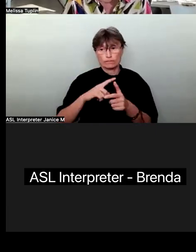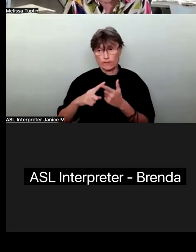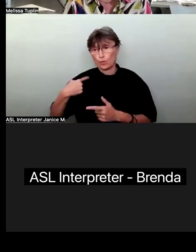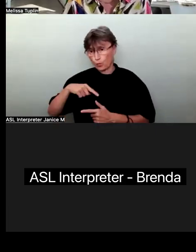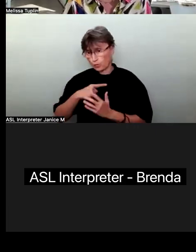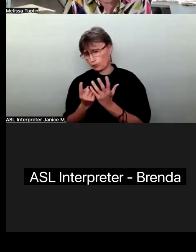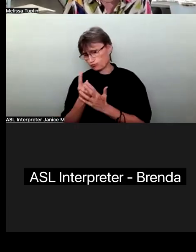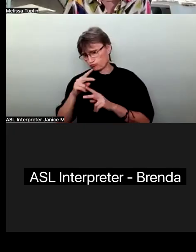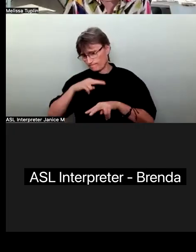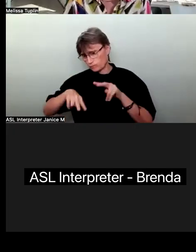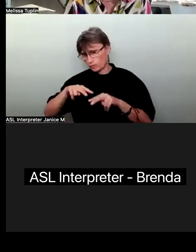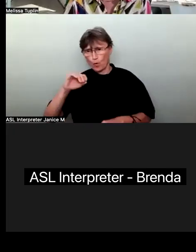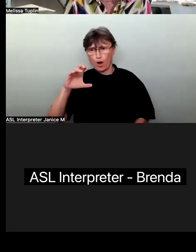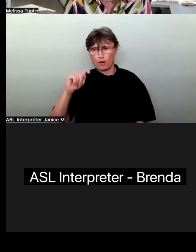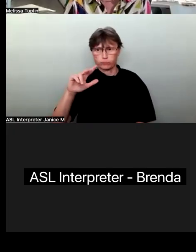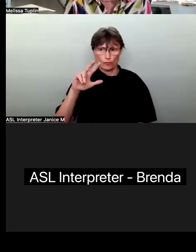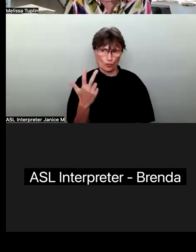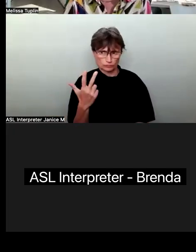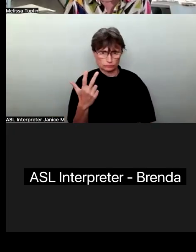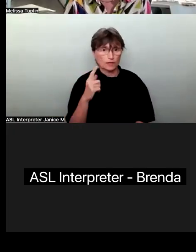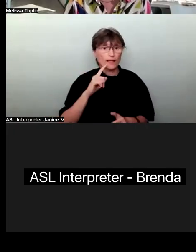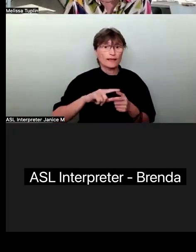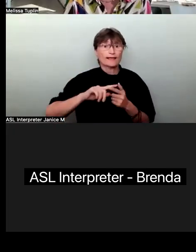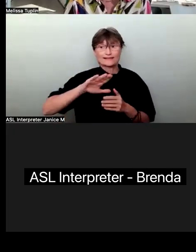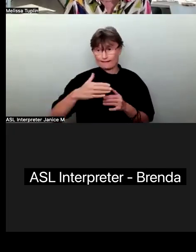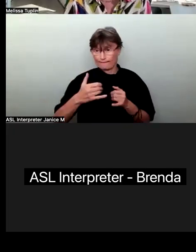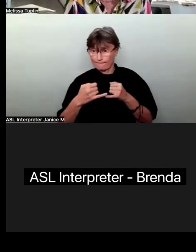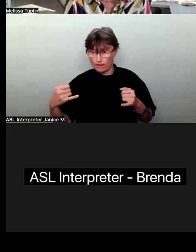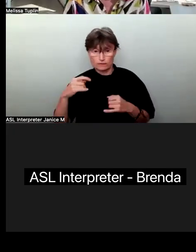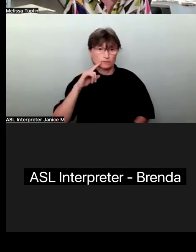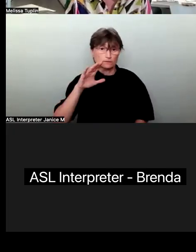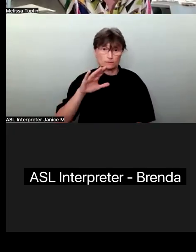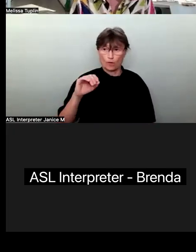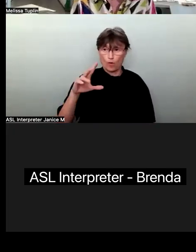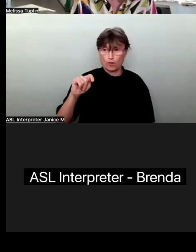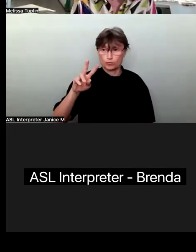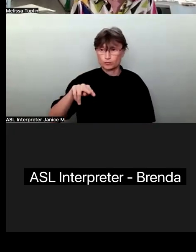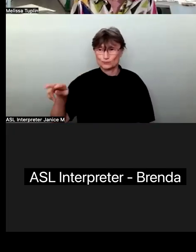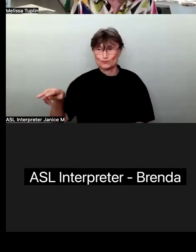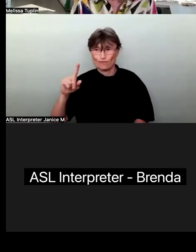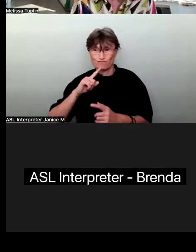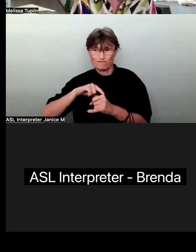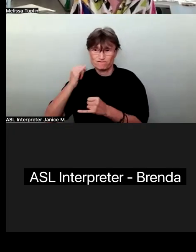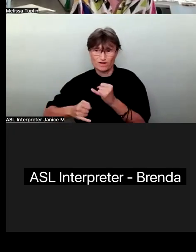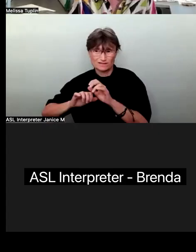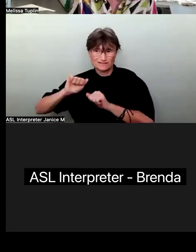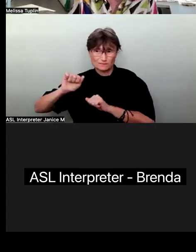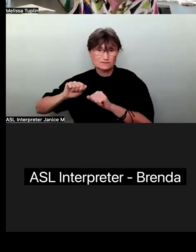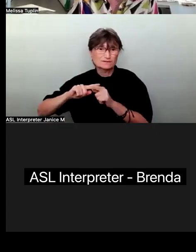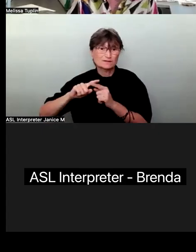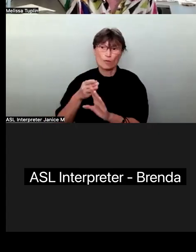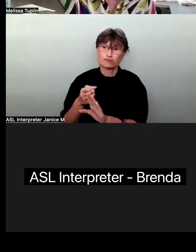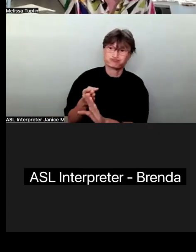deadline for the full application is October 22nd, the earlier you submit this, the better.